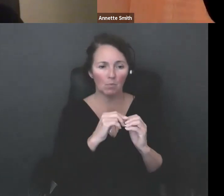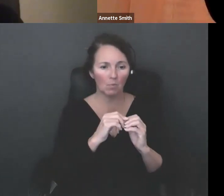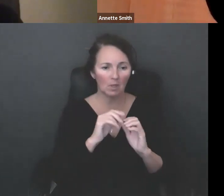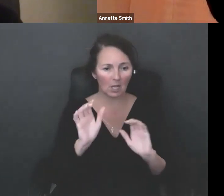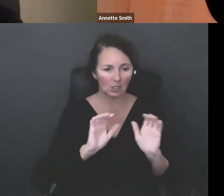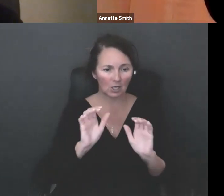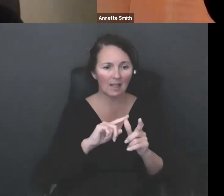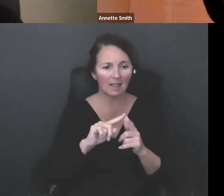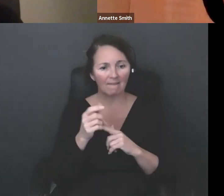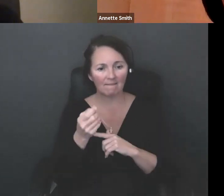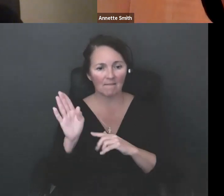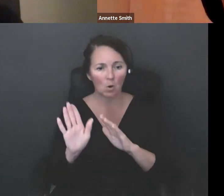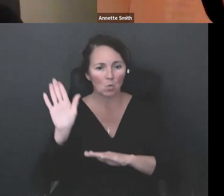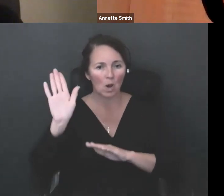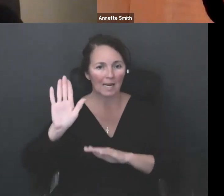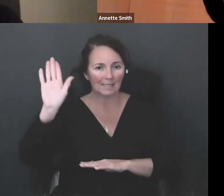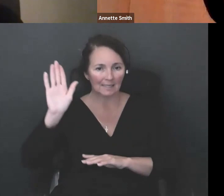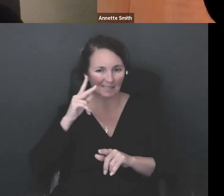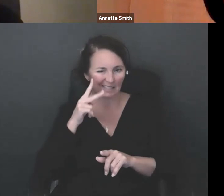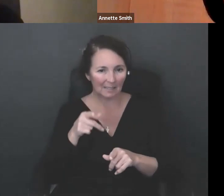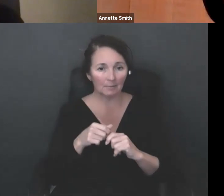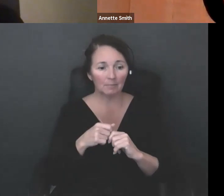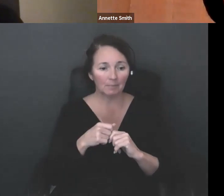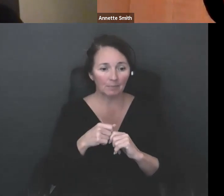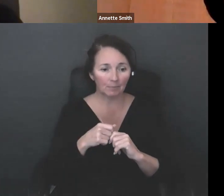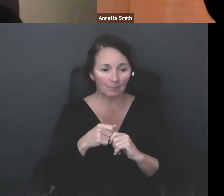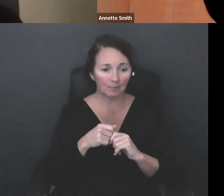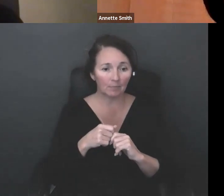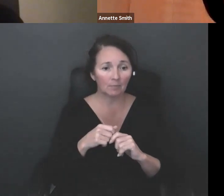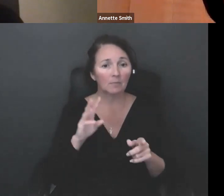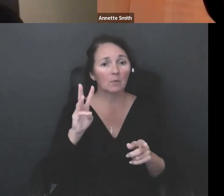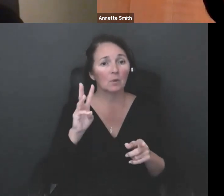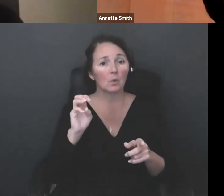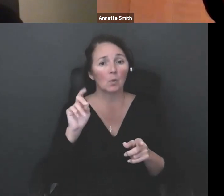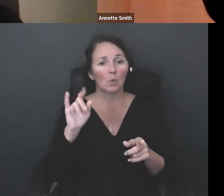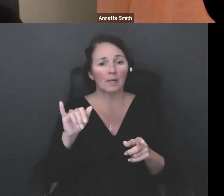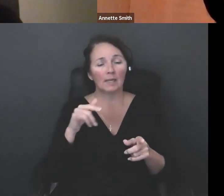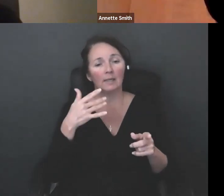recommend her work, too. Okay. Thank you. One more for the chat, and then